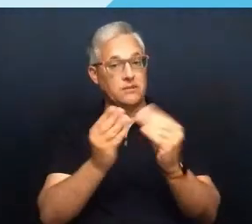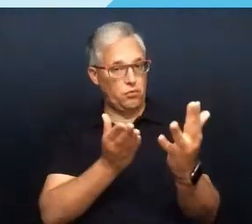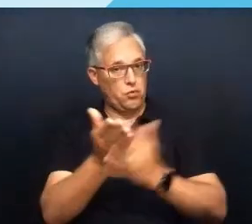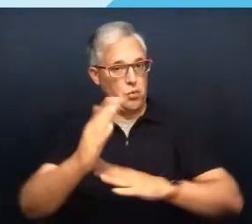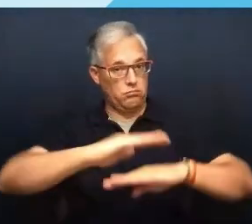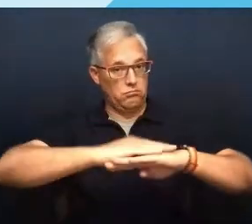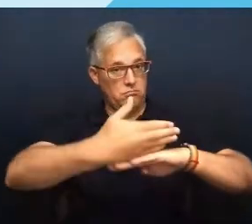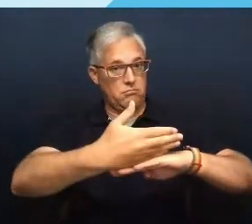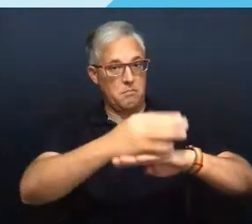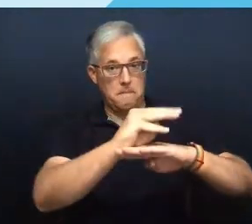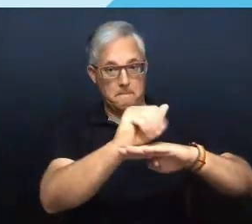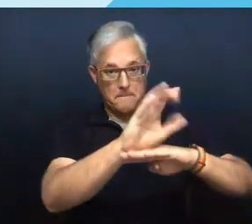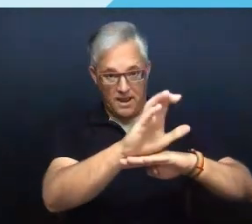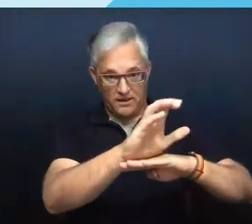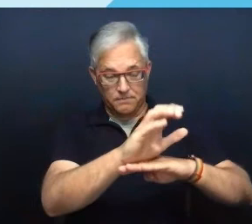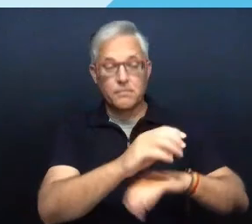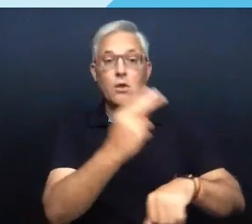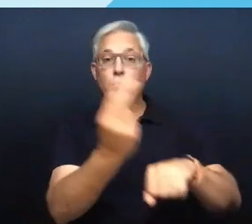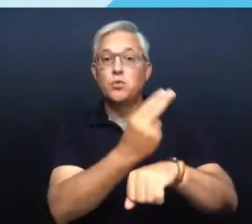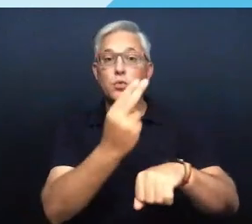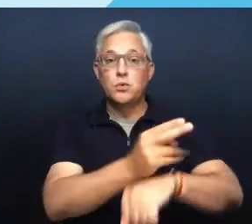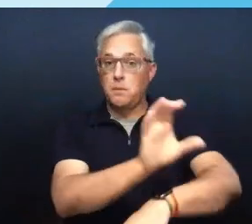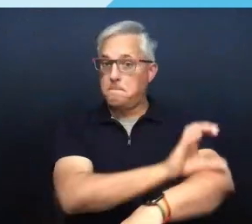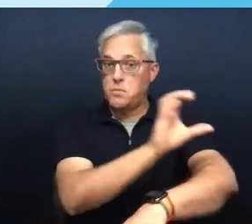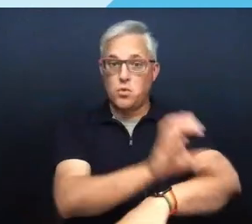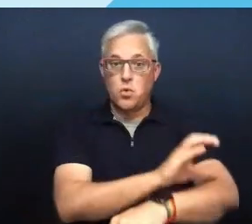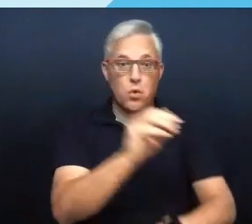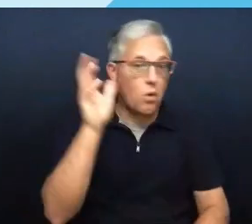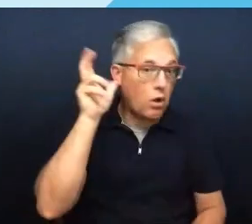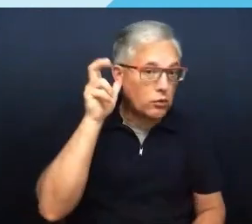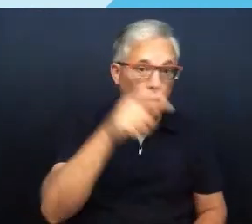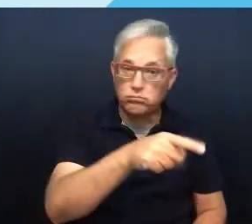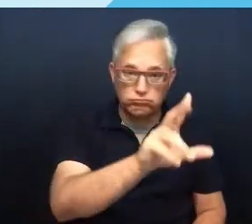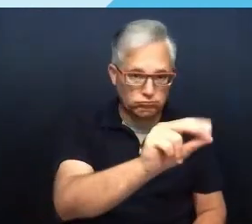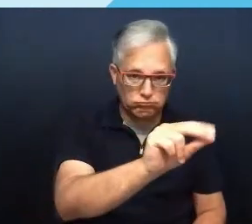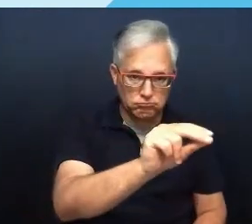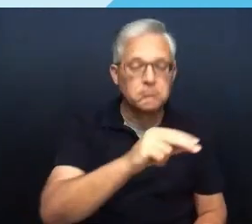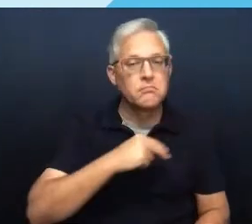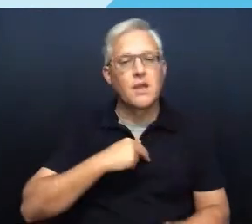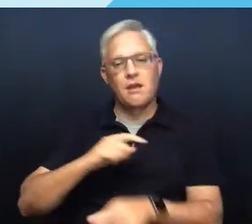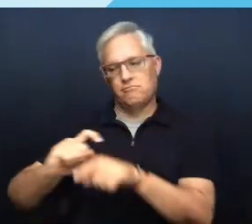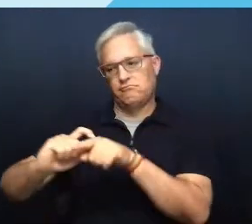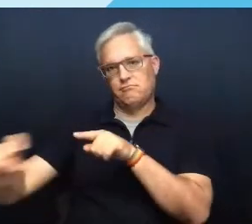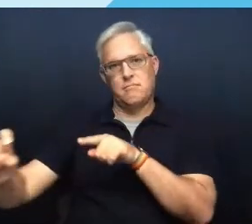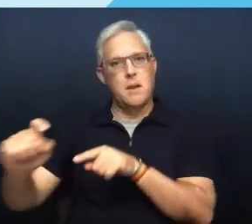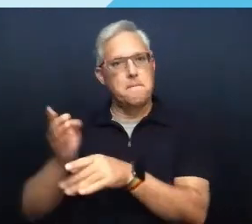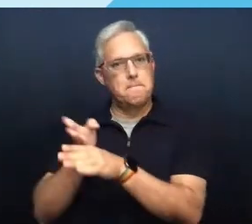I dial in to my main number which actually will be answered on my iPad to join